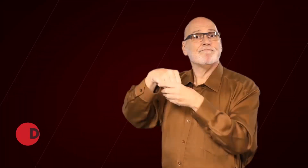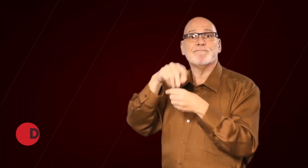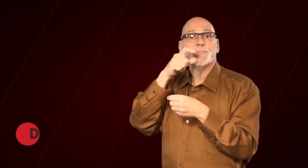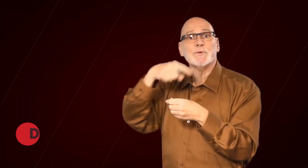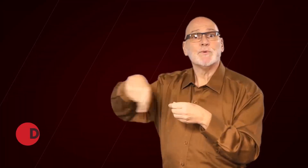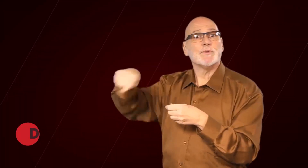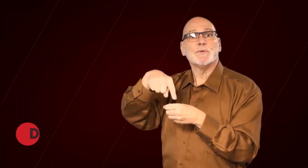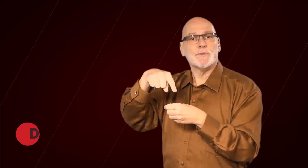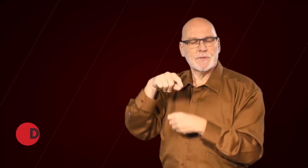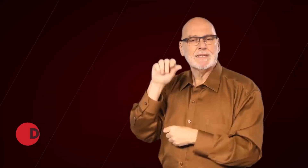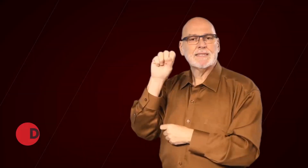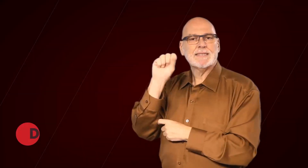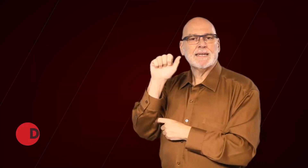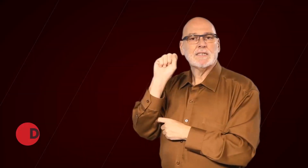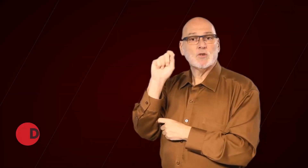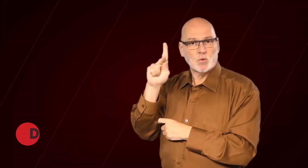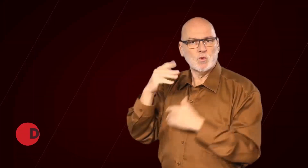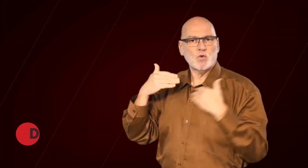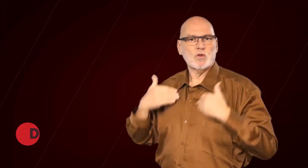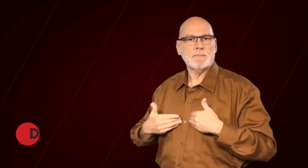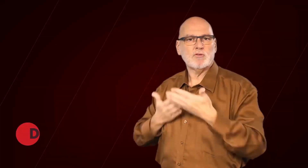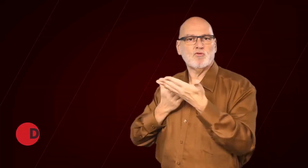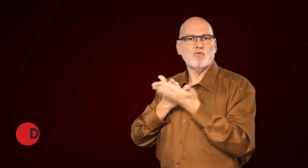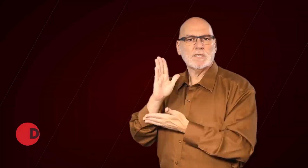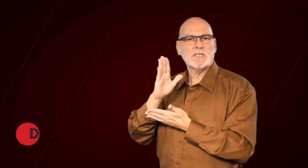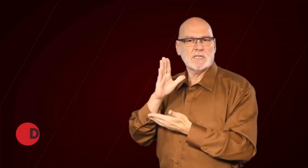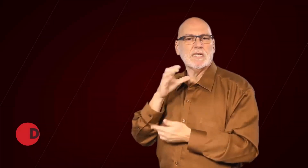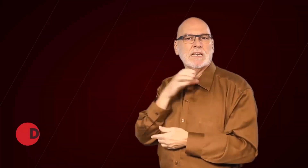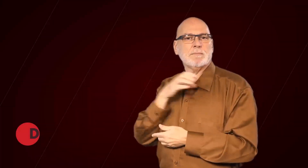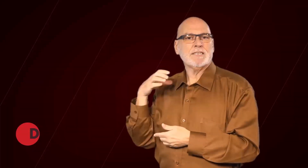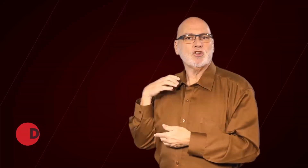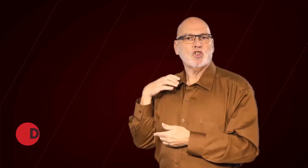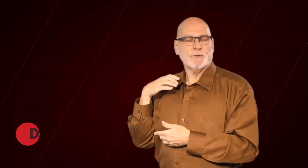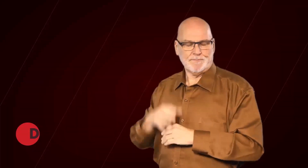the Newfoundland and Labrador Human Rights Commission